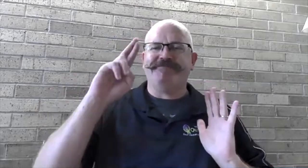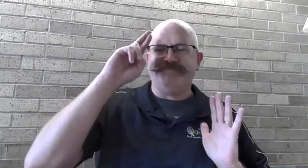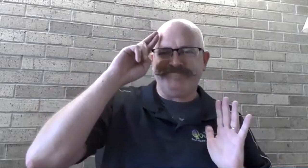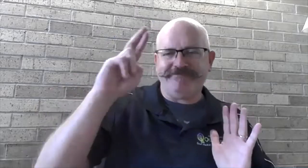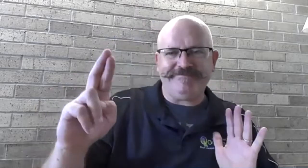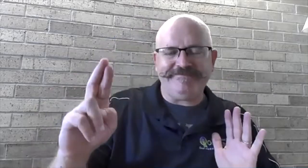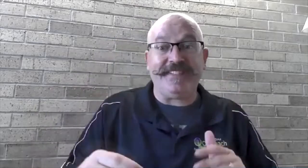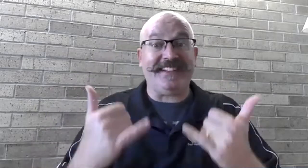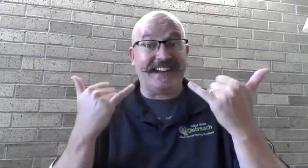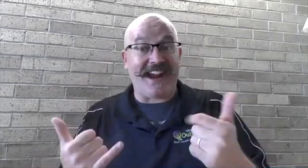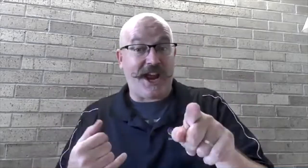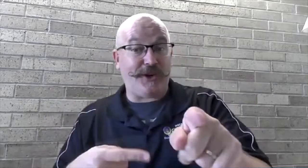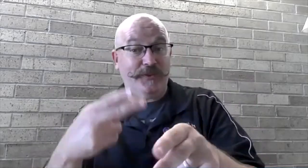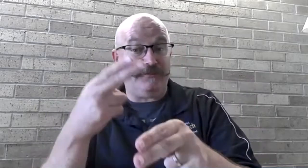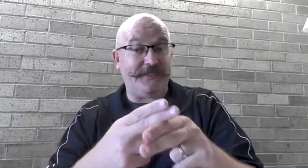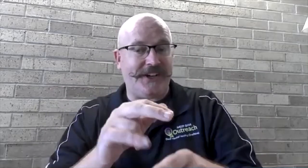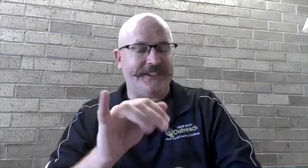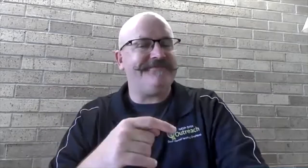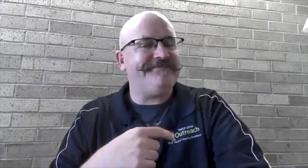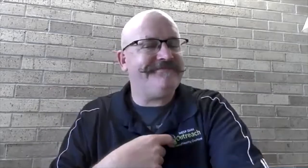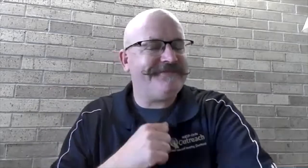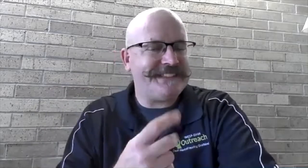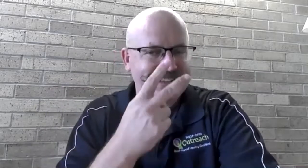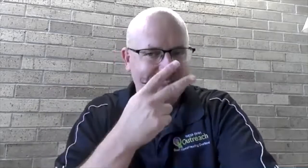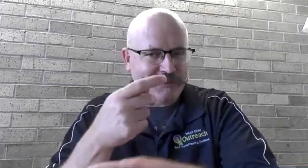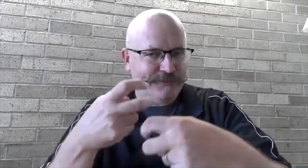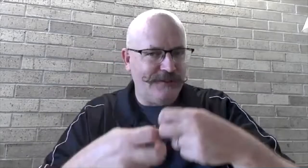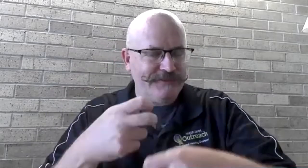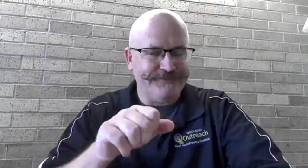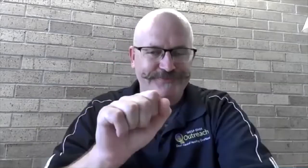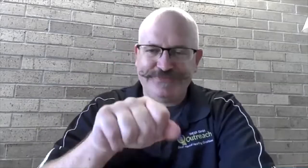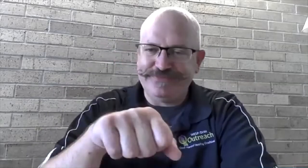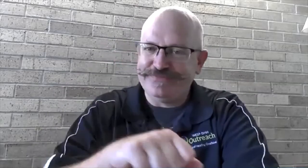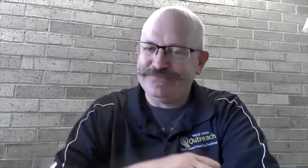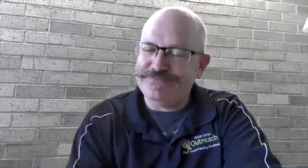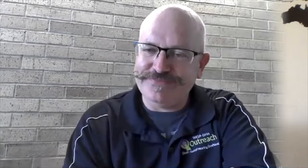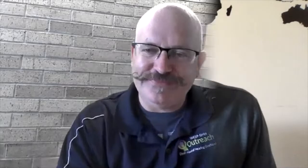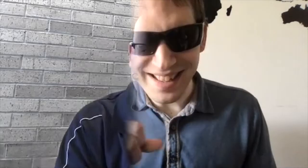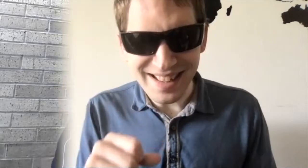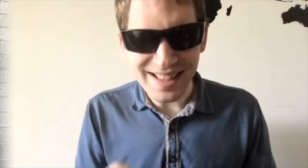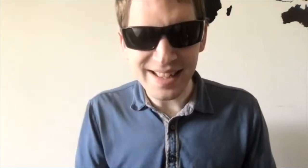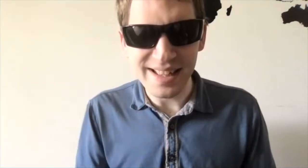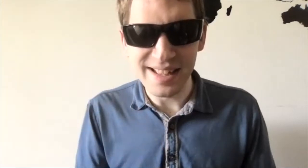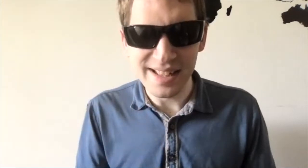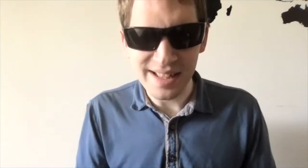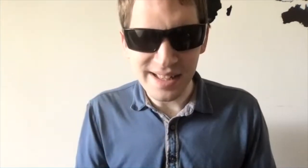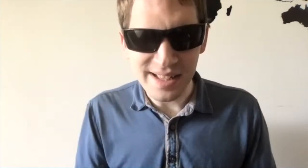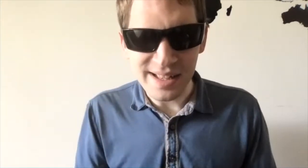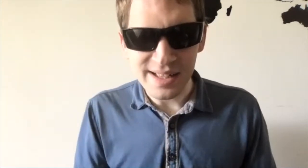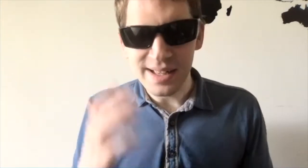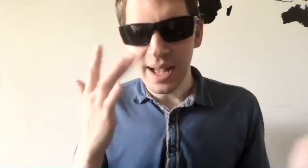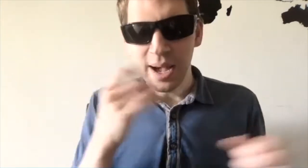we just let it go and be respectful just like you were mentioning. I can see the problems with that.